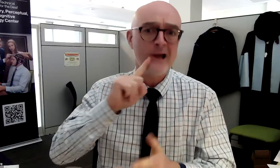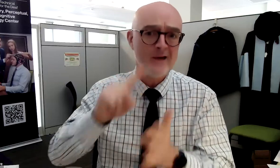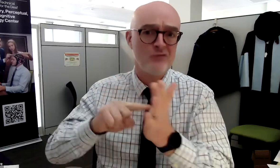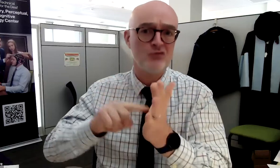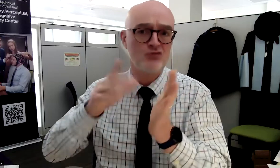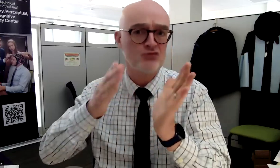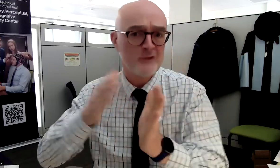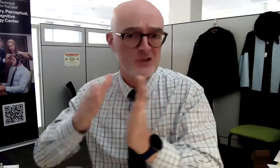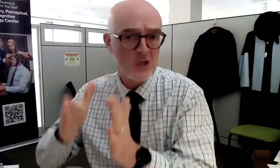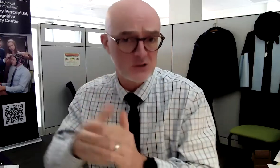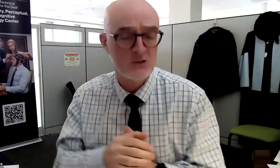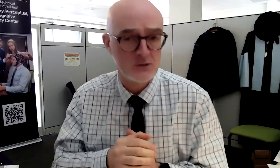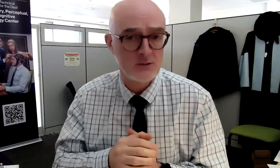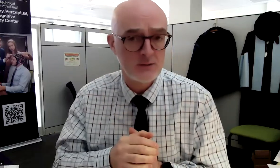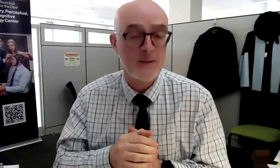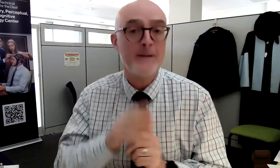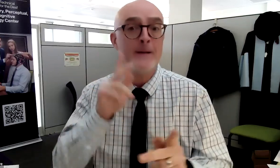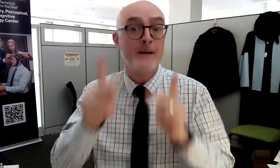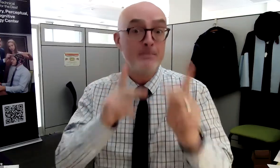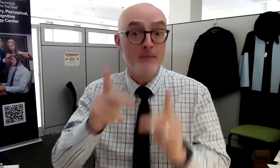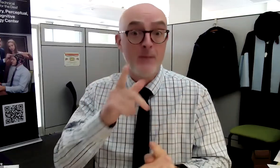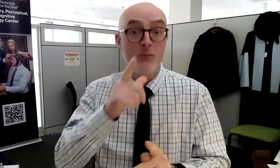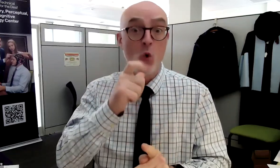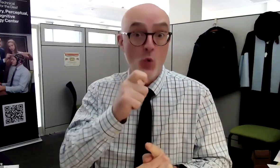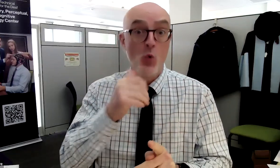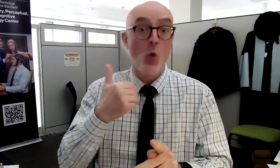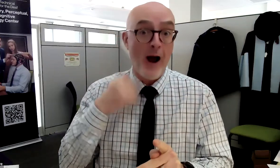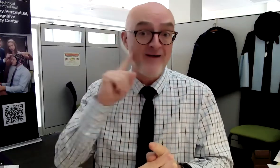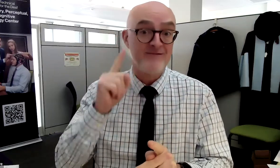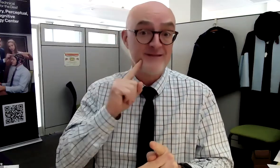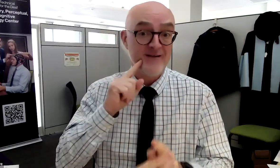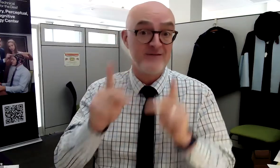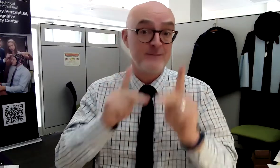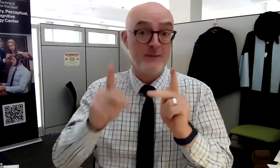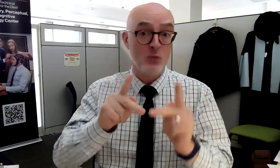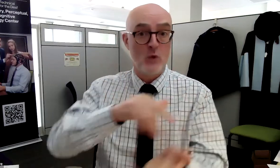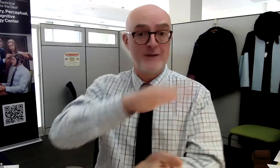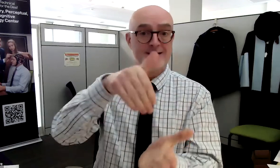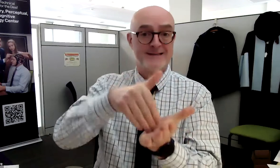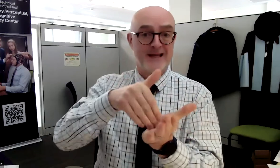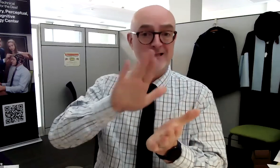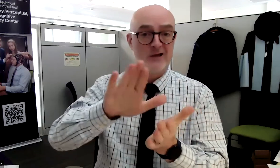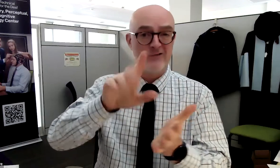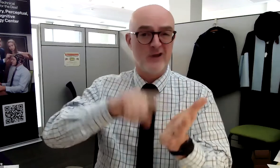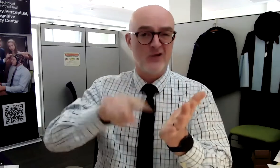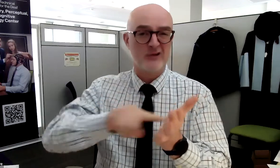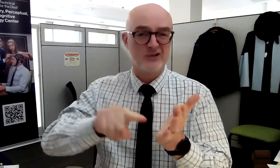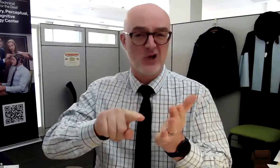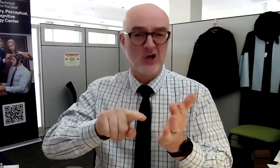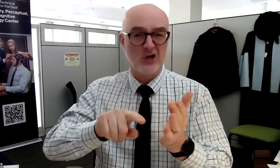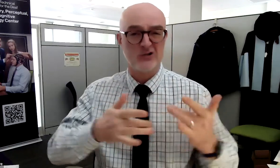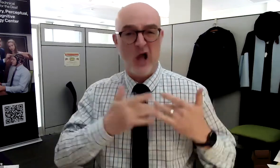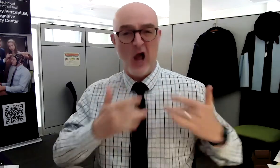and Deaf researchers and people who have Deaf people